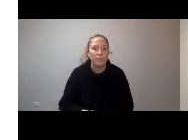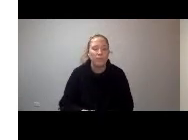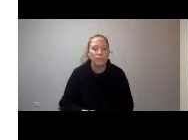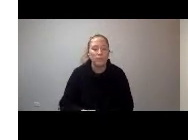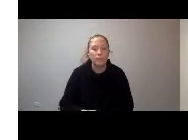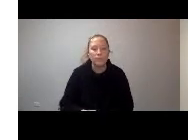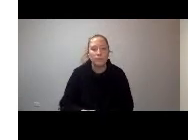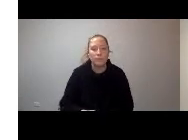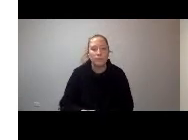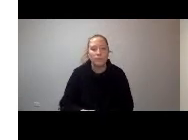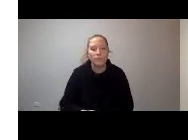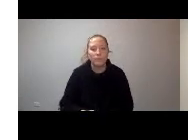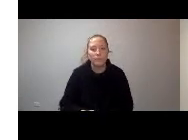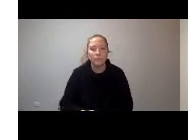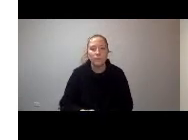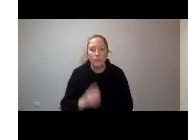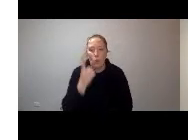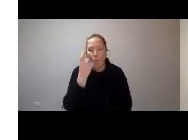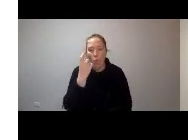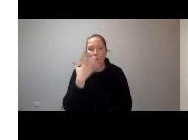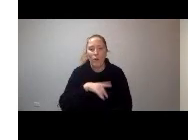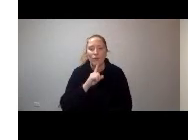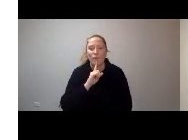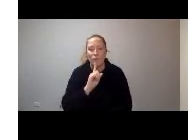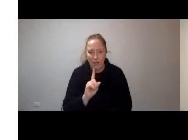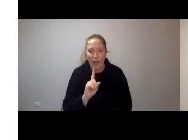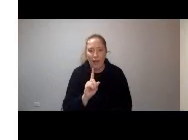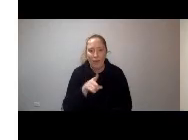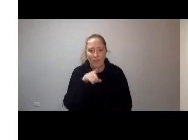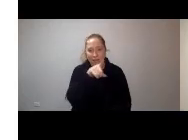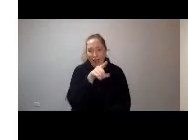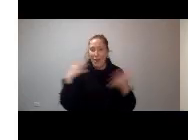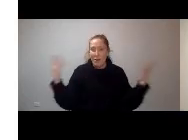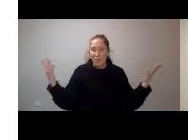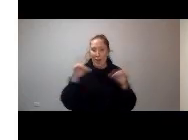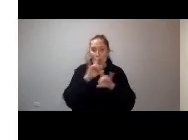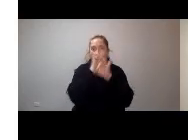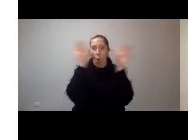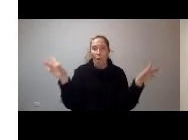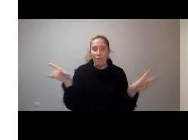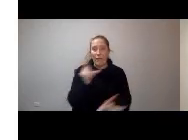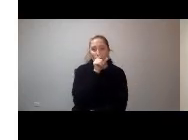So the final thing here to say is this is the biggest, giantest canary in the coal mine I can find in terms of data.